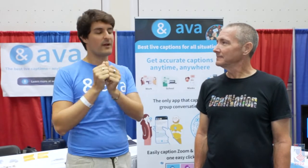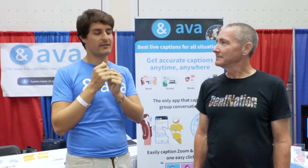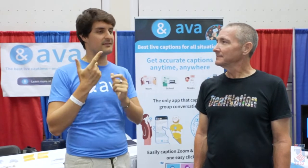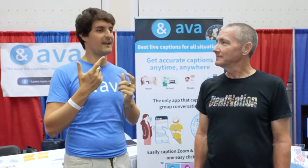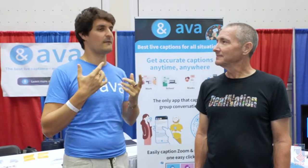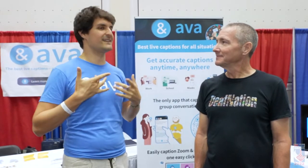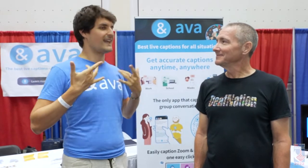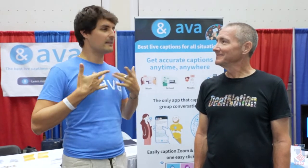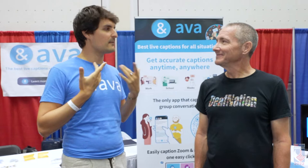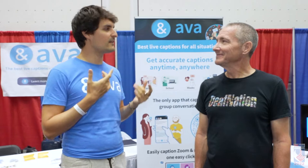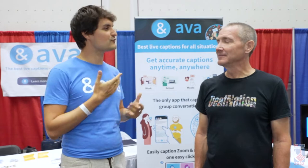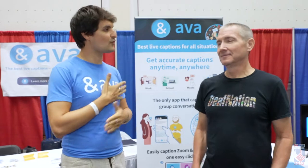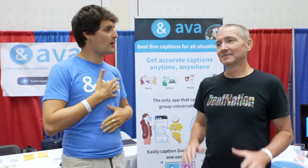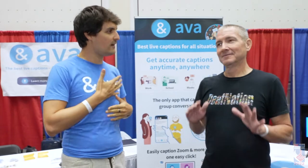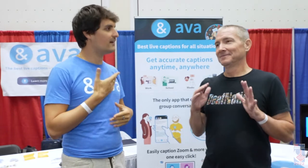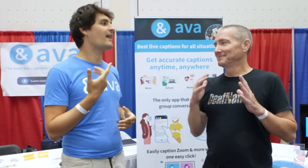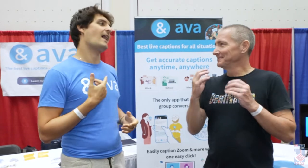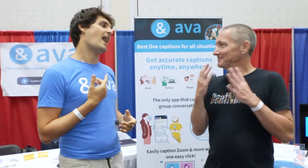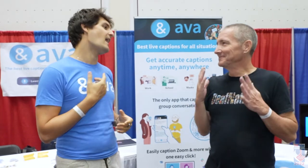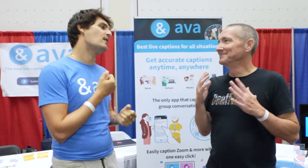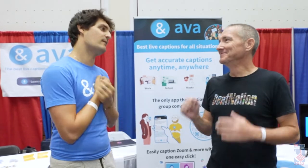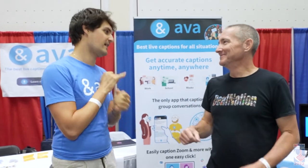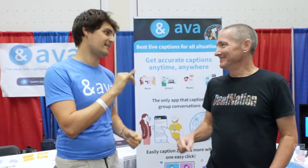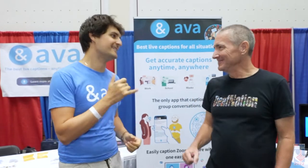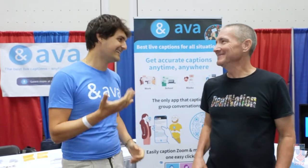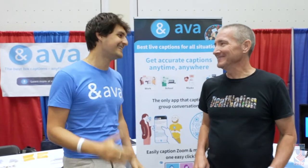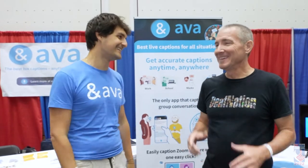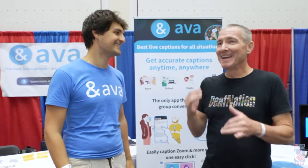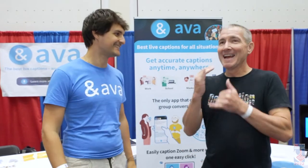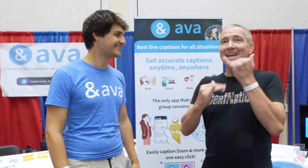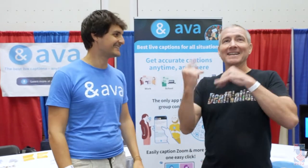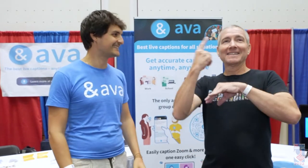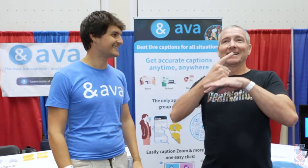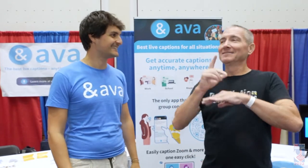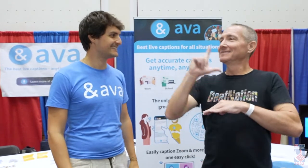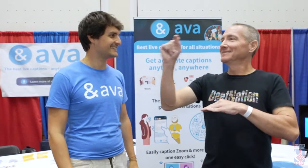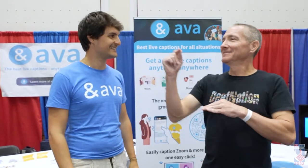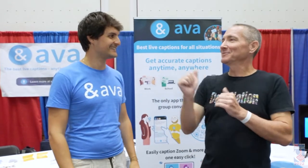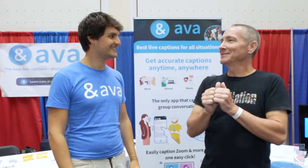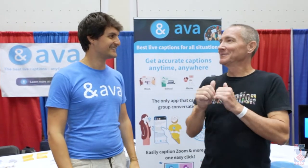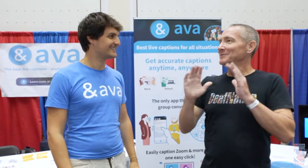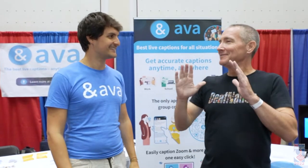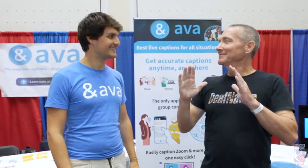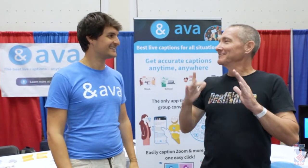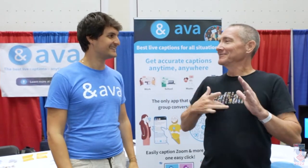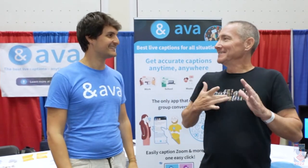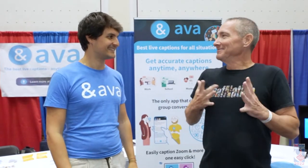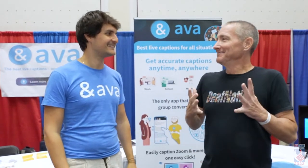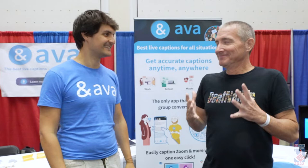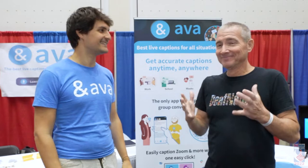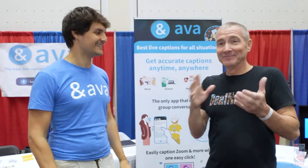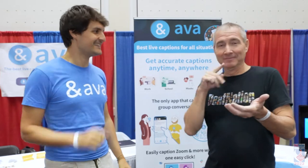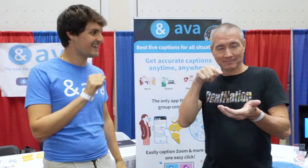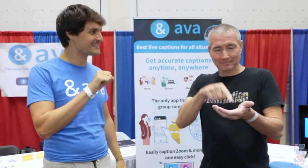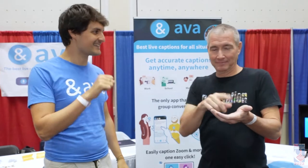So people leave with that excitement and enjoyment, I love that. And at the end of the day, people can go home with that great feeling.